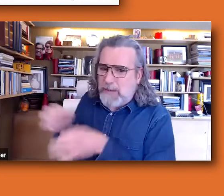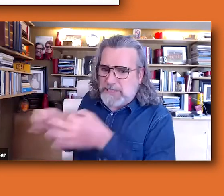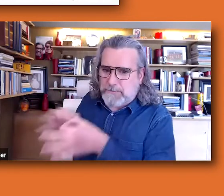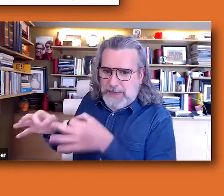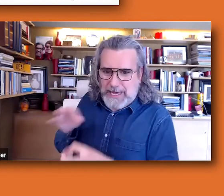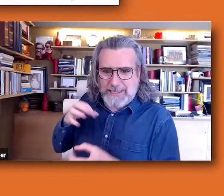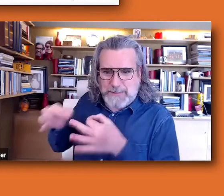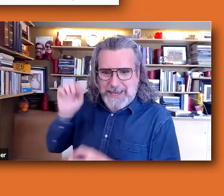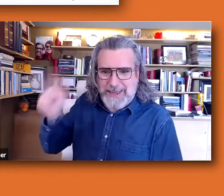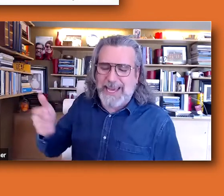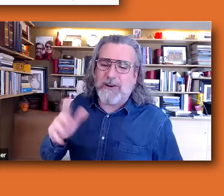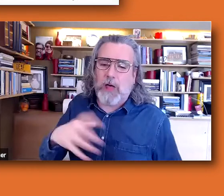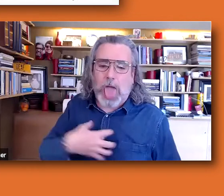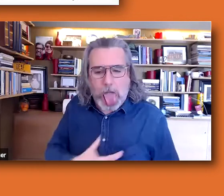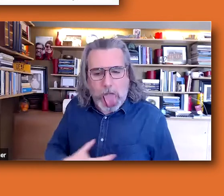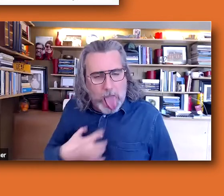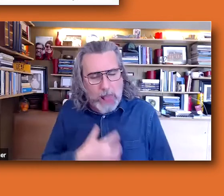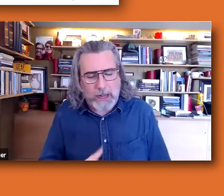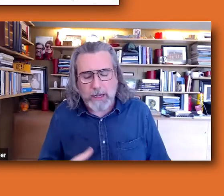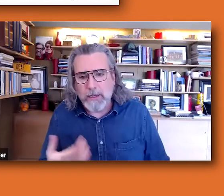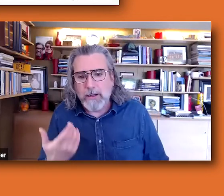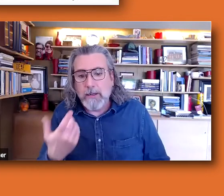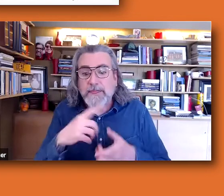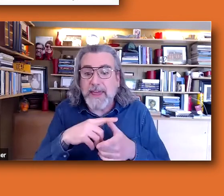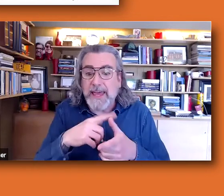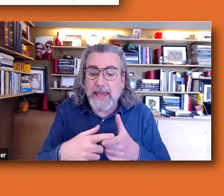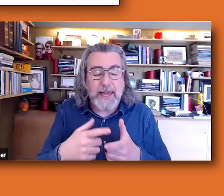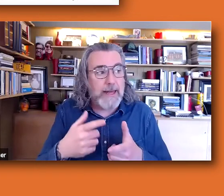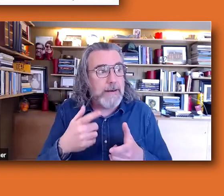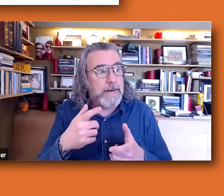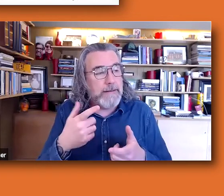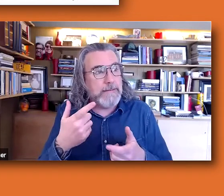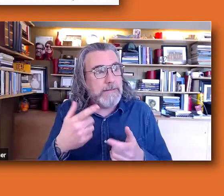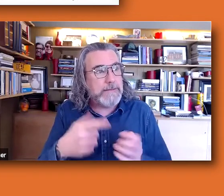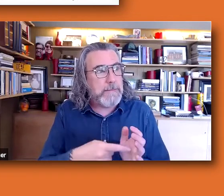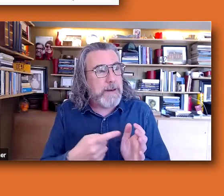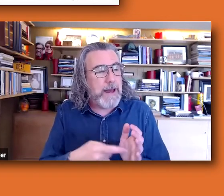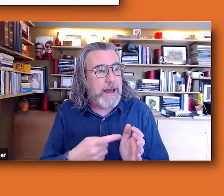You know, sometimes people will say, "I'll explain that later,"